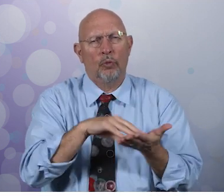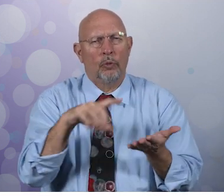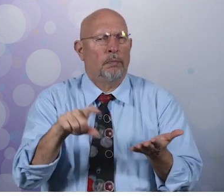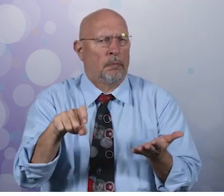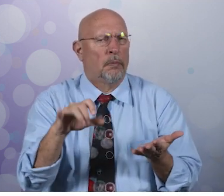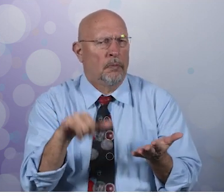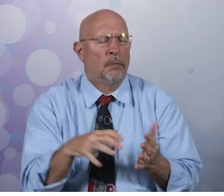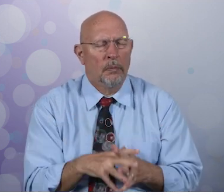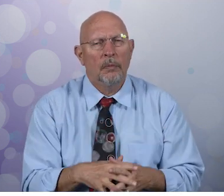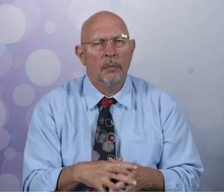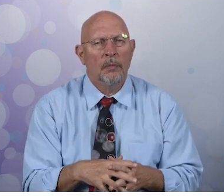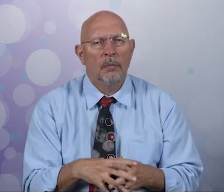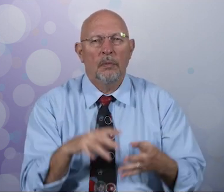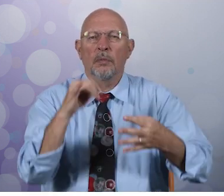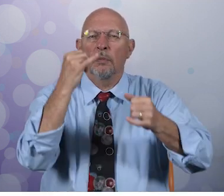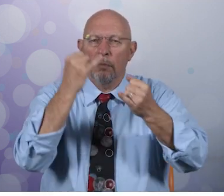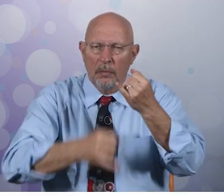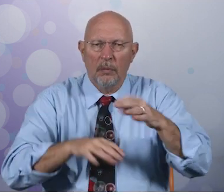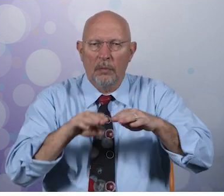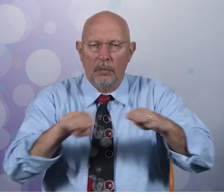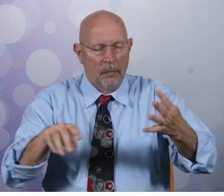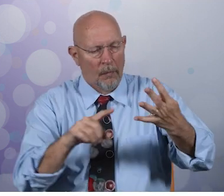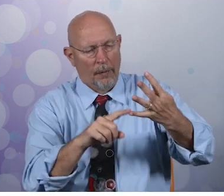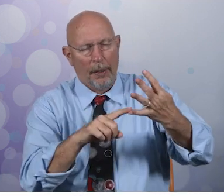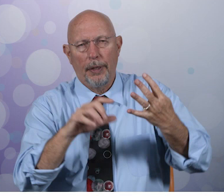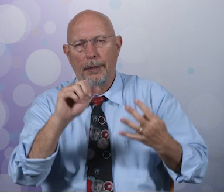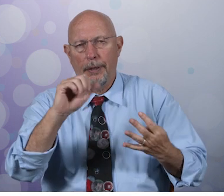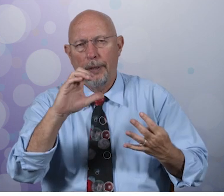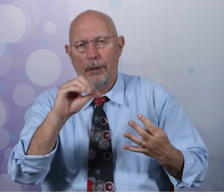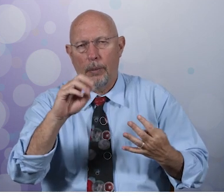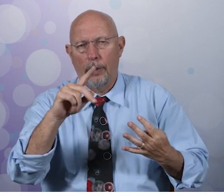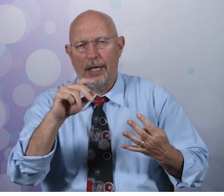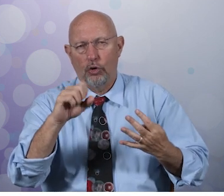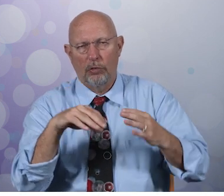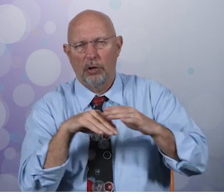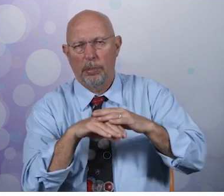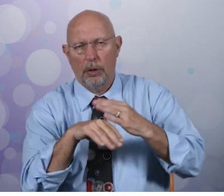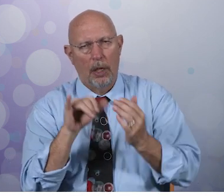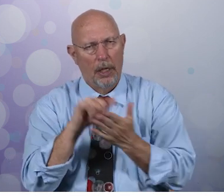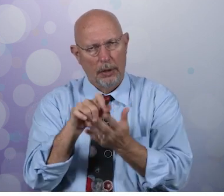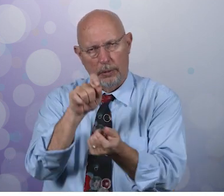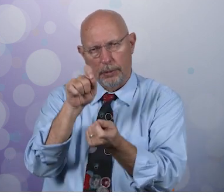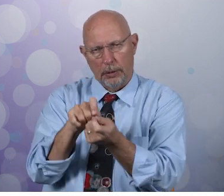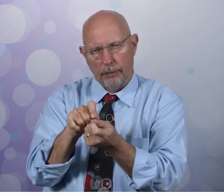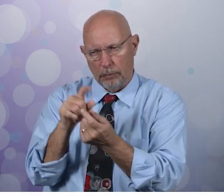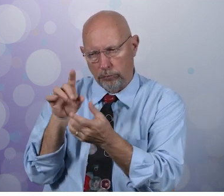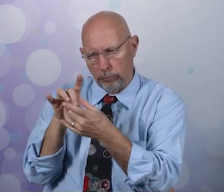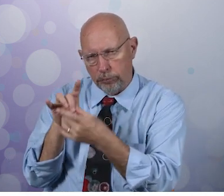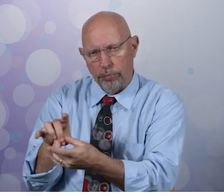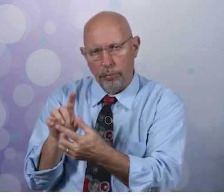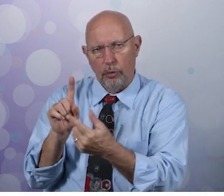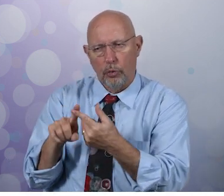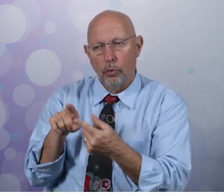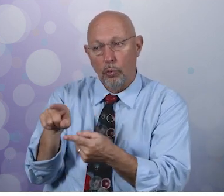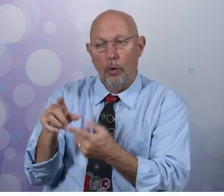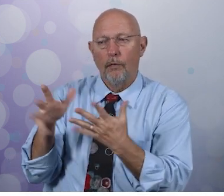Now the last layer of support, Accommodations, this does apply specifically to learners who have designated accommodations